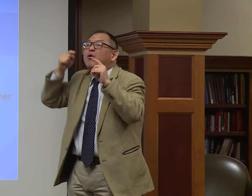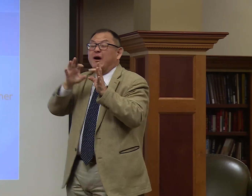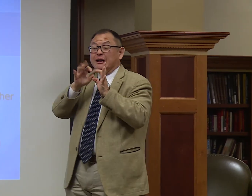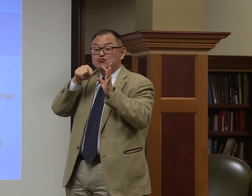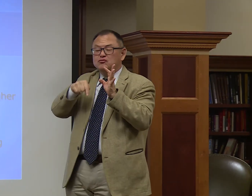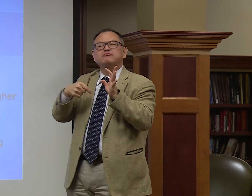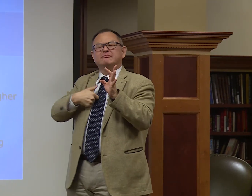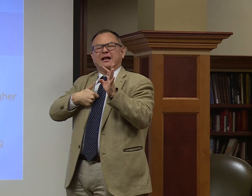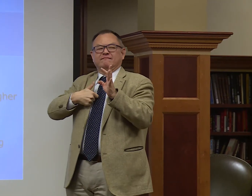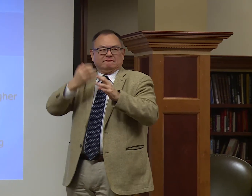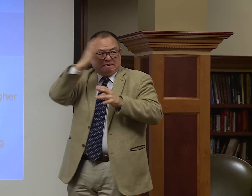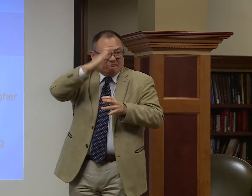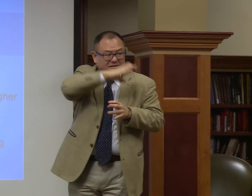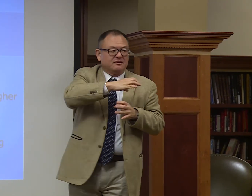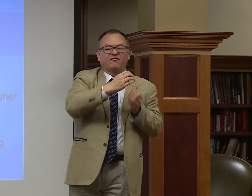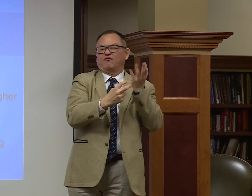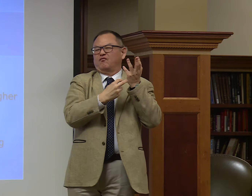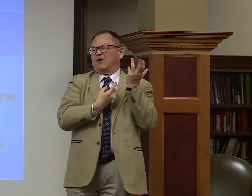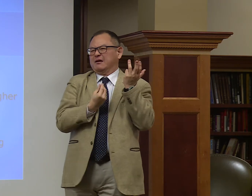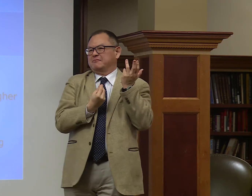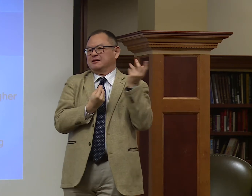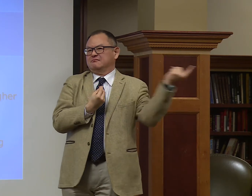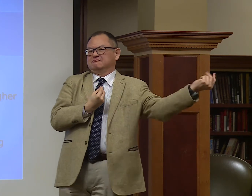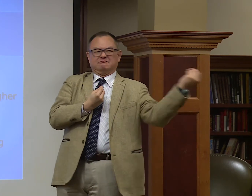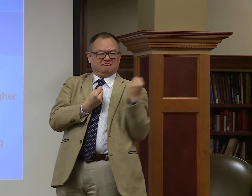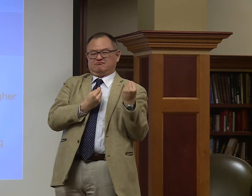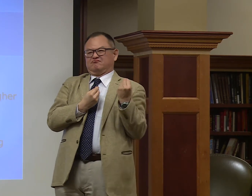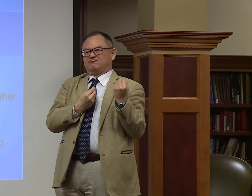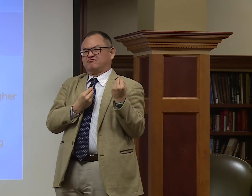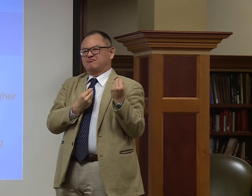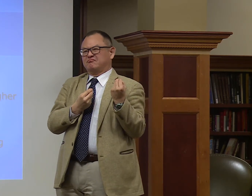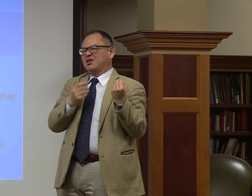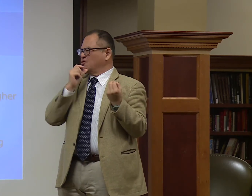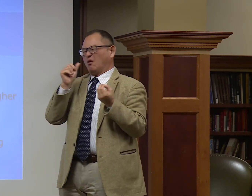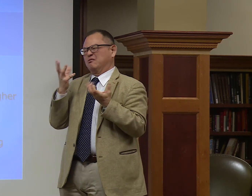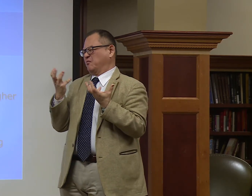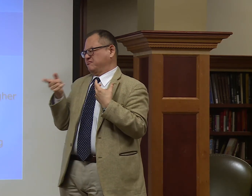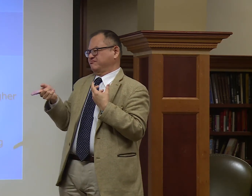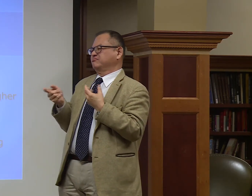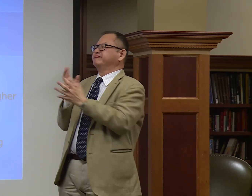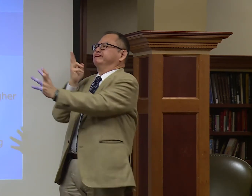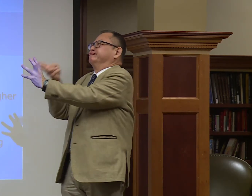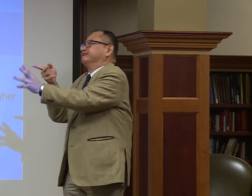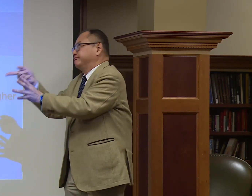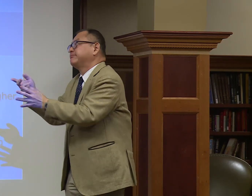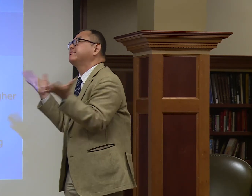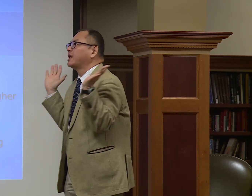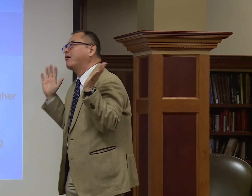but often you have to look for the money--or I do-- to look for the money to pay for an interpreter,